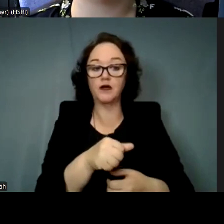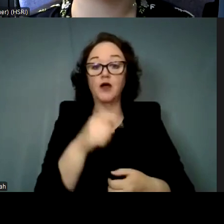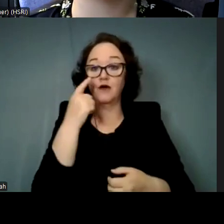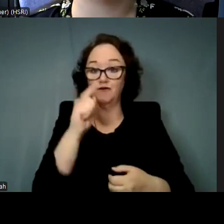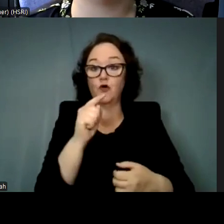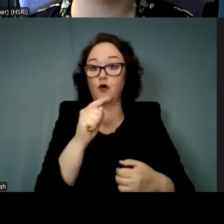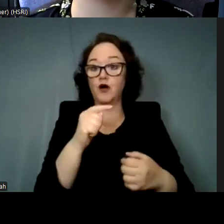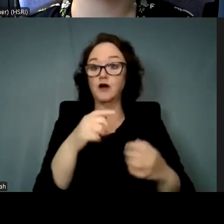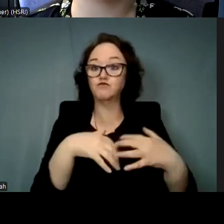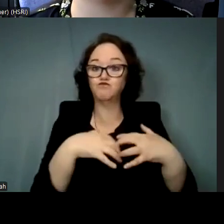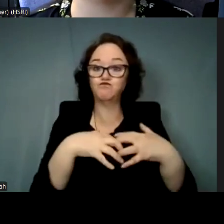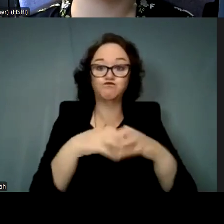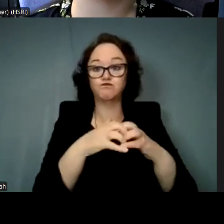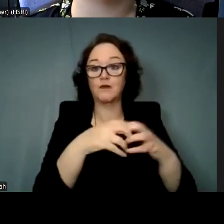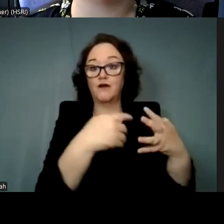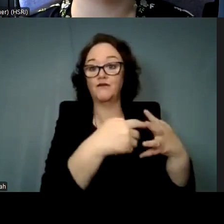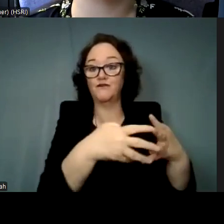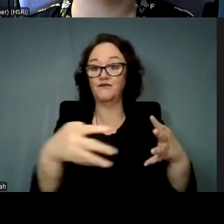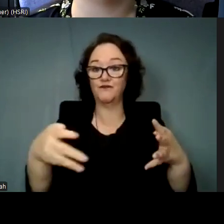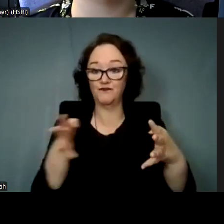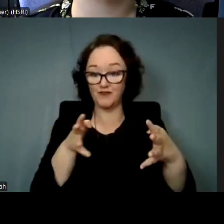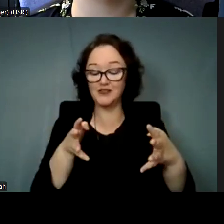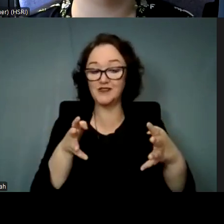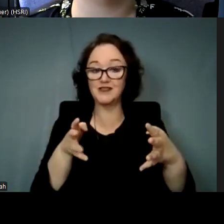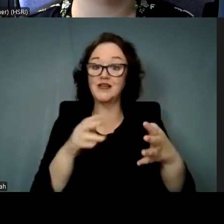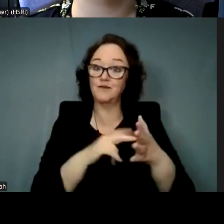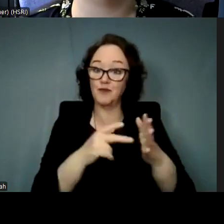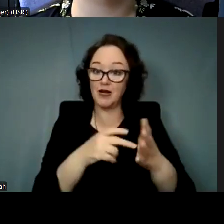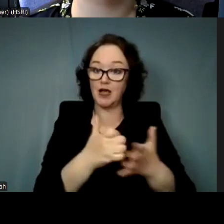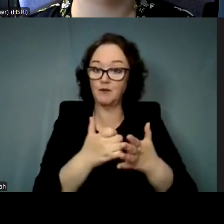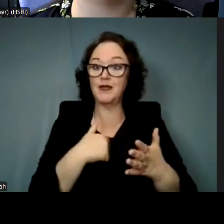me even more independent―if you give me, if you can pay for part